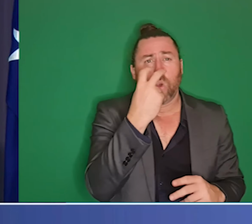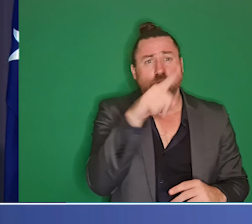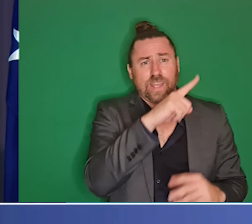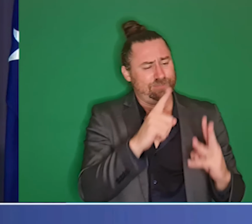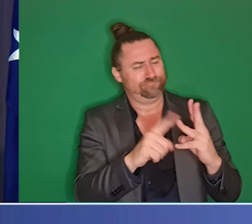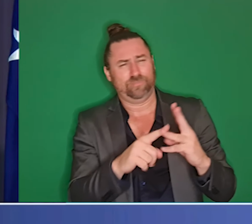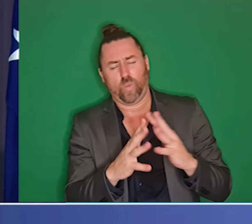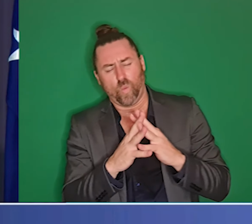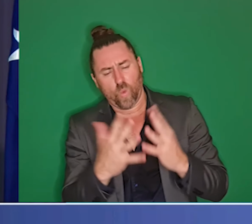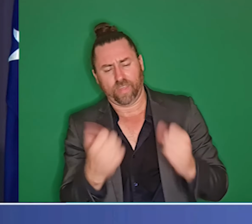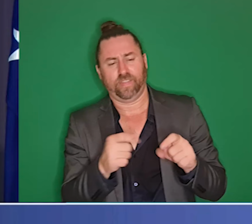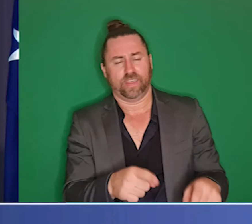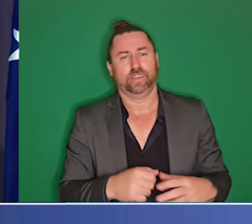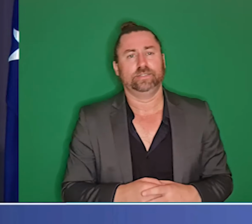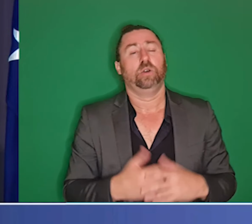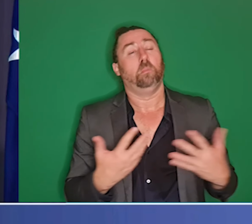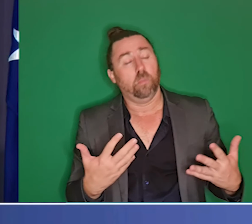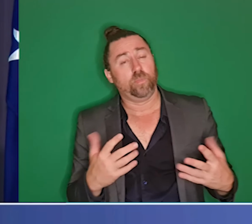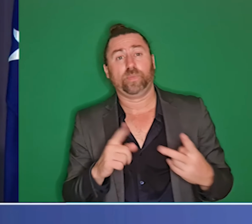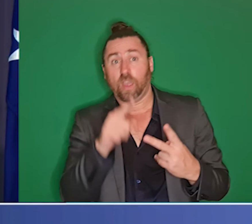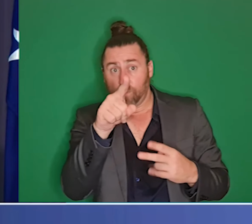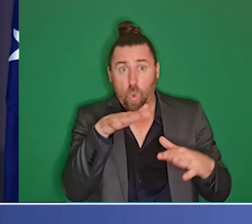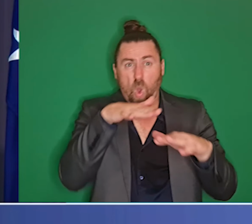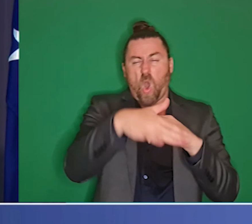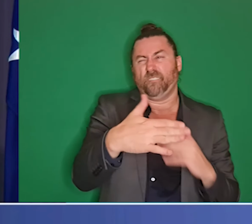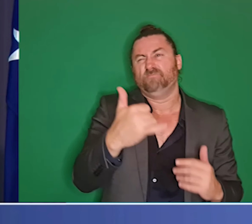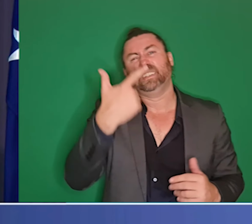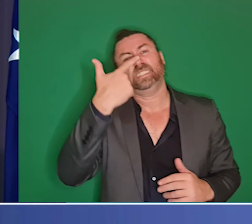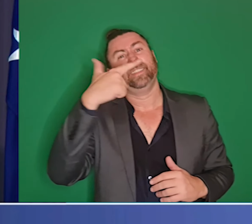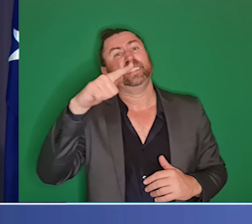The second thing is if you are over the age of 70 in particular